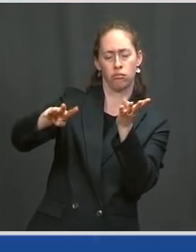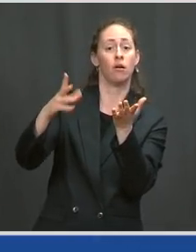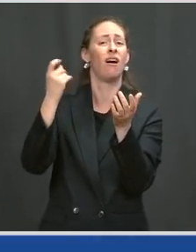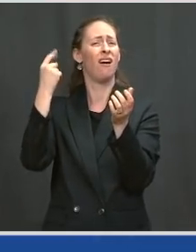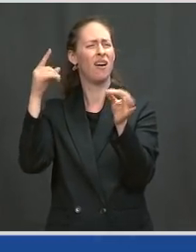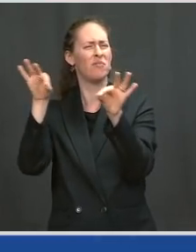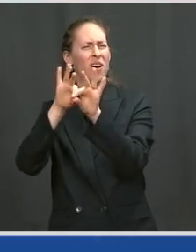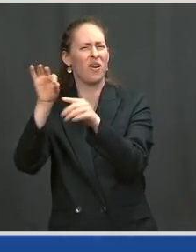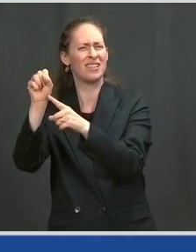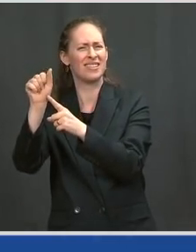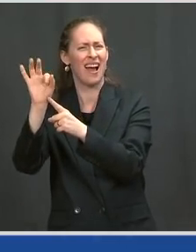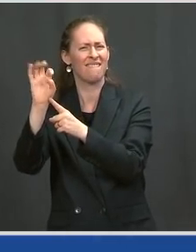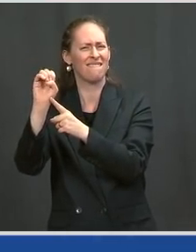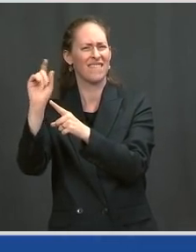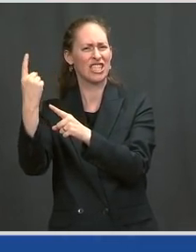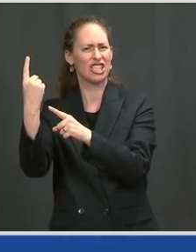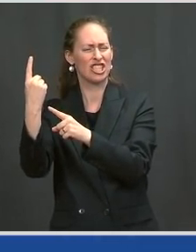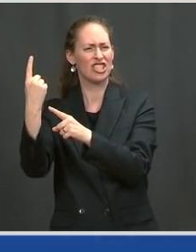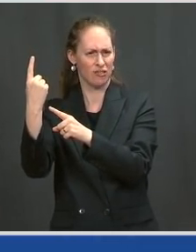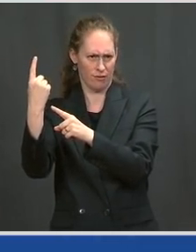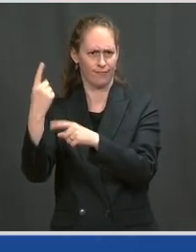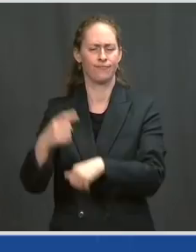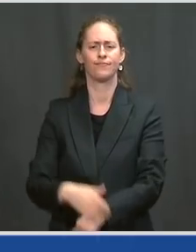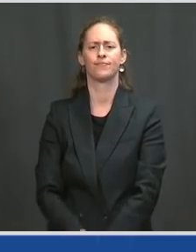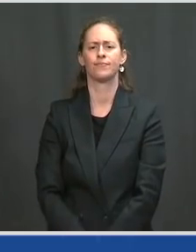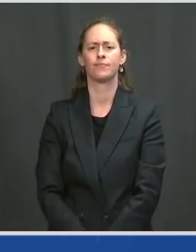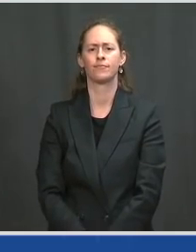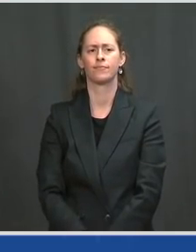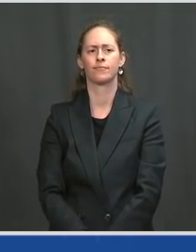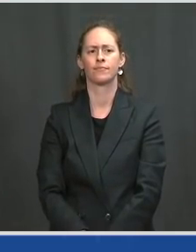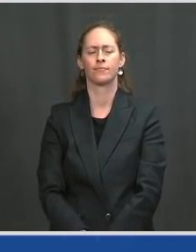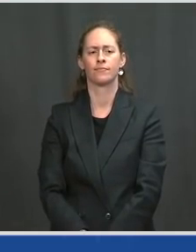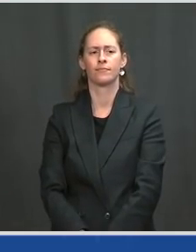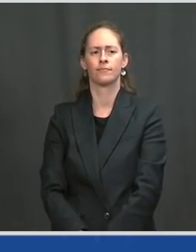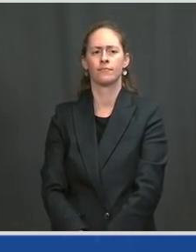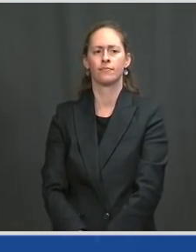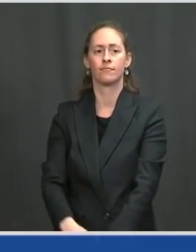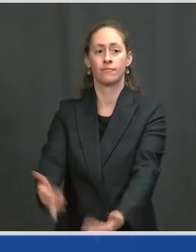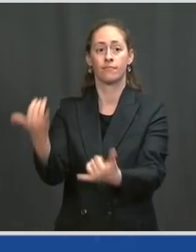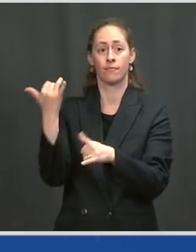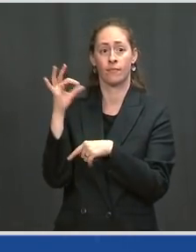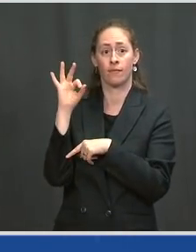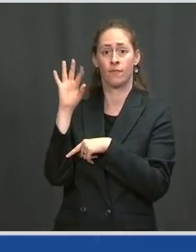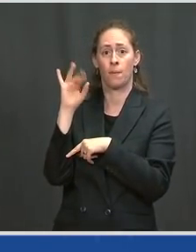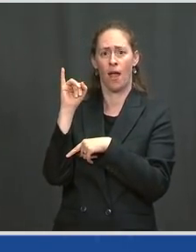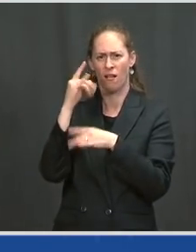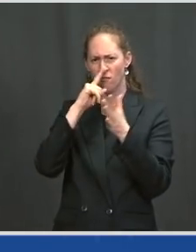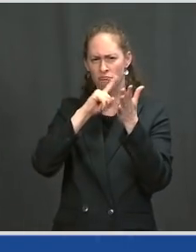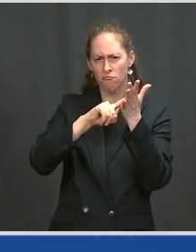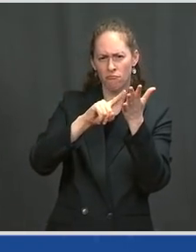and address this attack. The agencies across the government have attacked quifly --